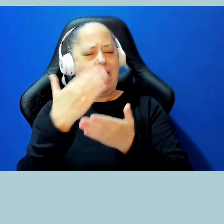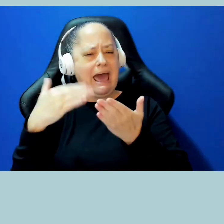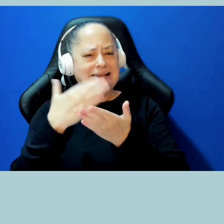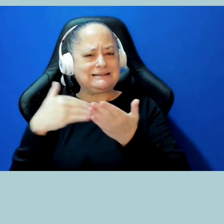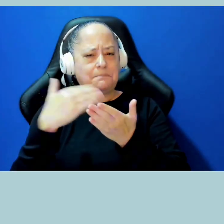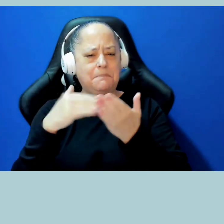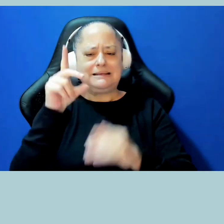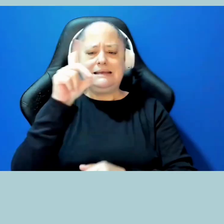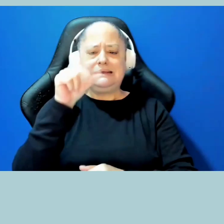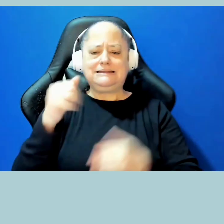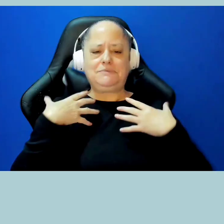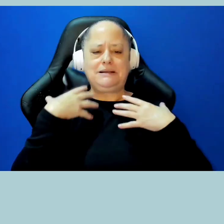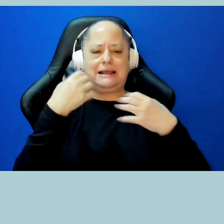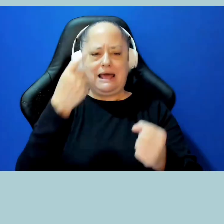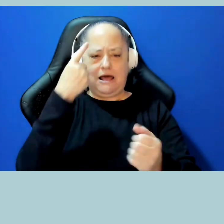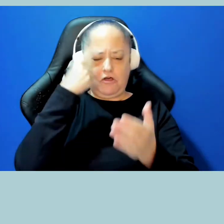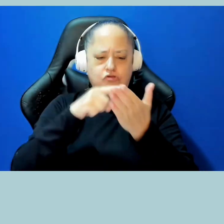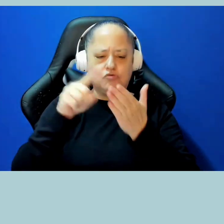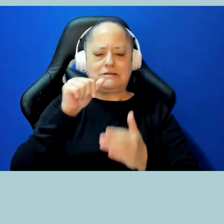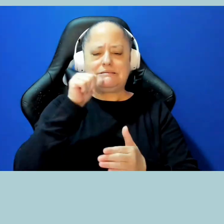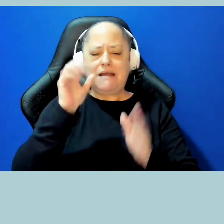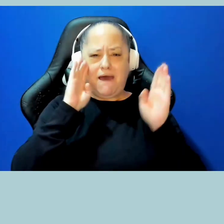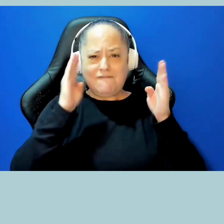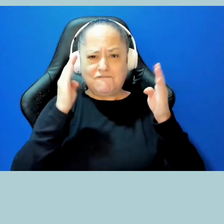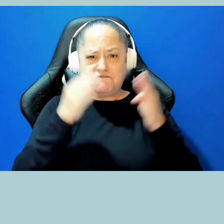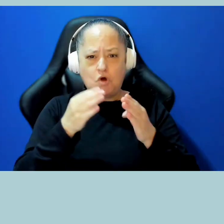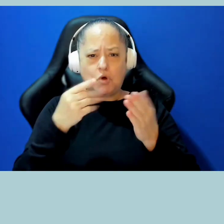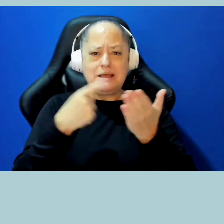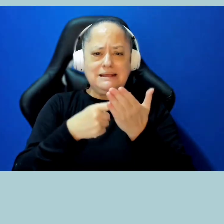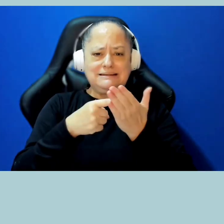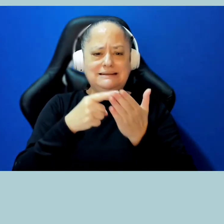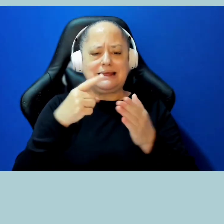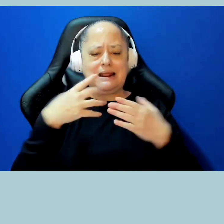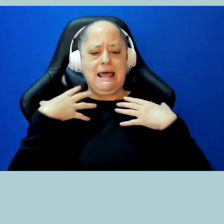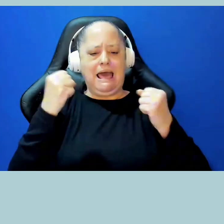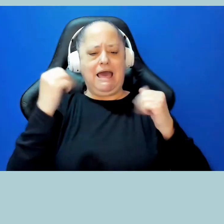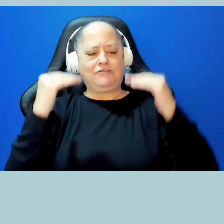health research. We haven't been focusing, discussing health disparities for people with disabilities.